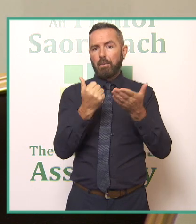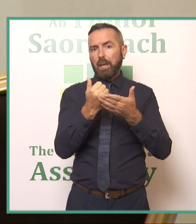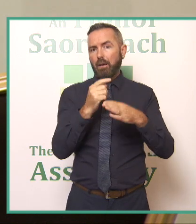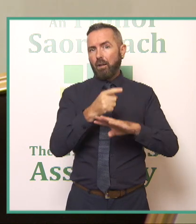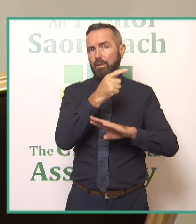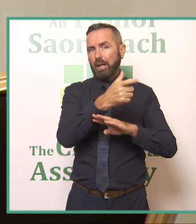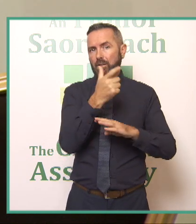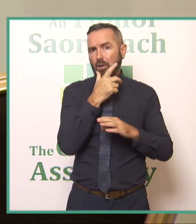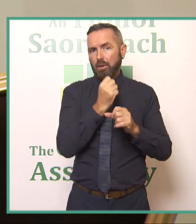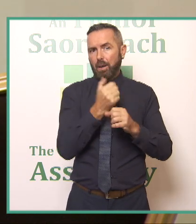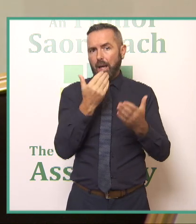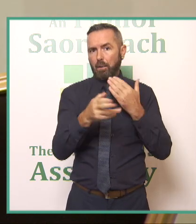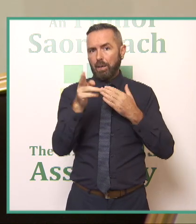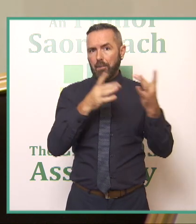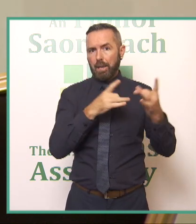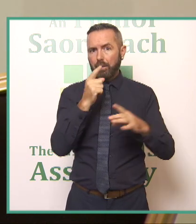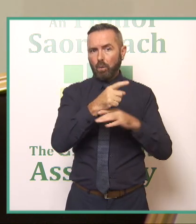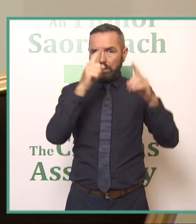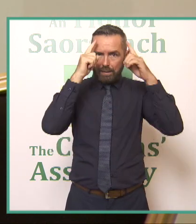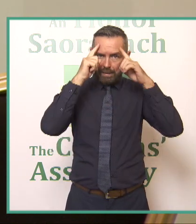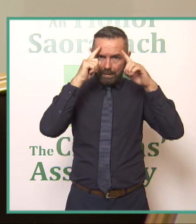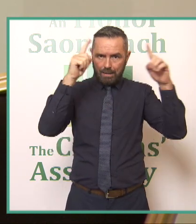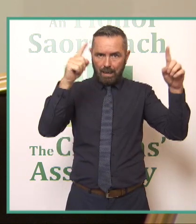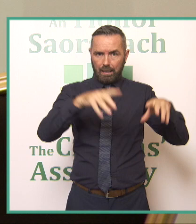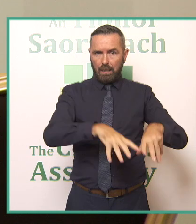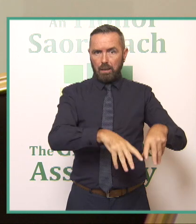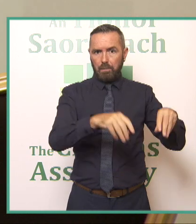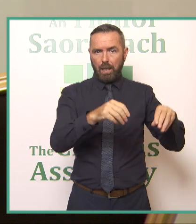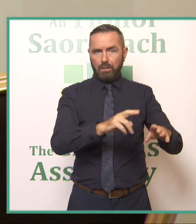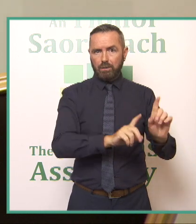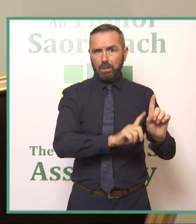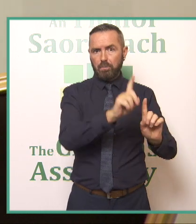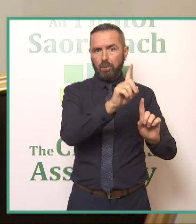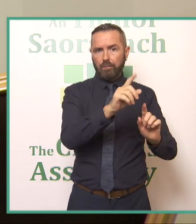we talked about how we can make those cattle pastures a little bit better for this butterfly